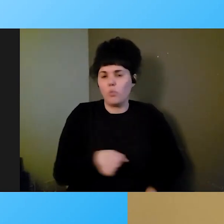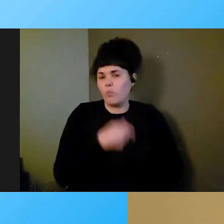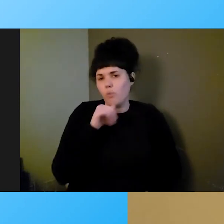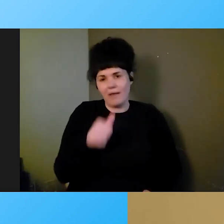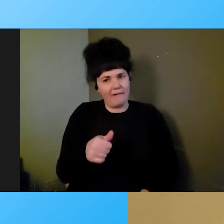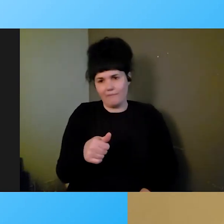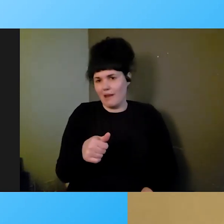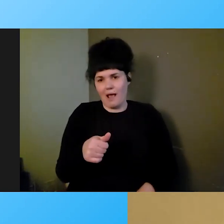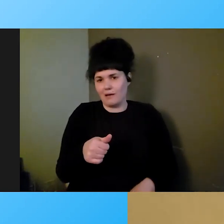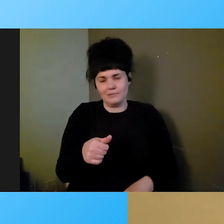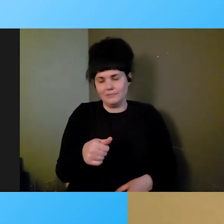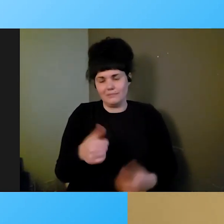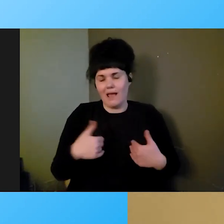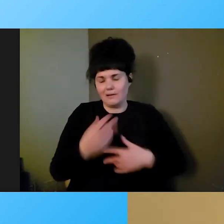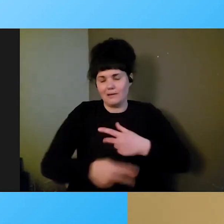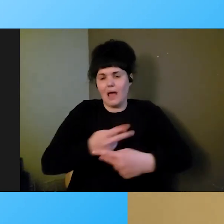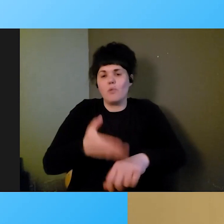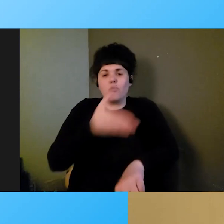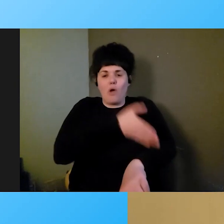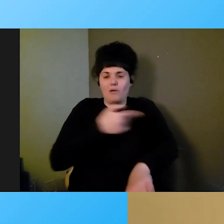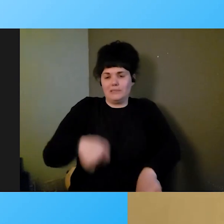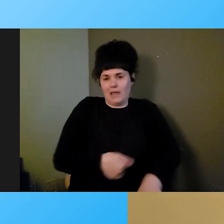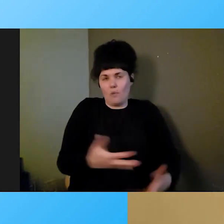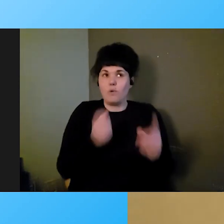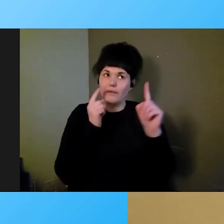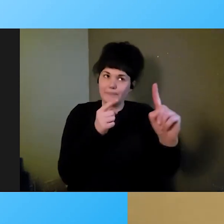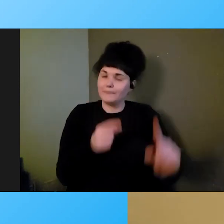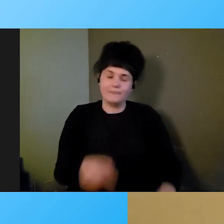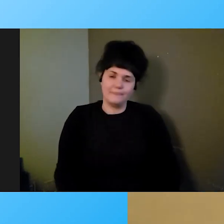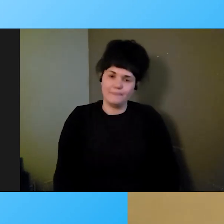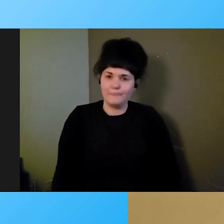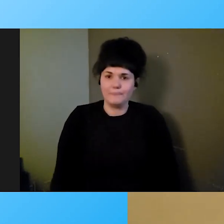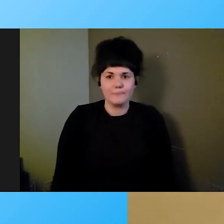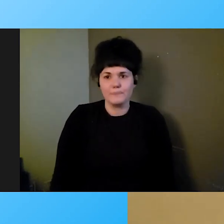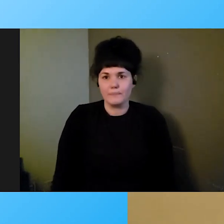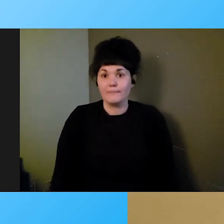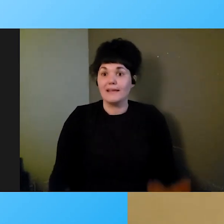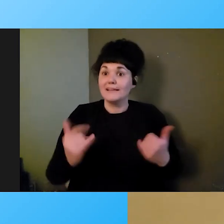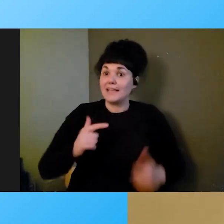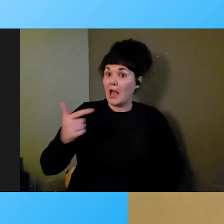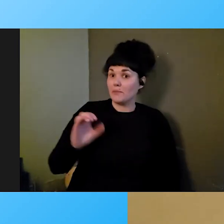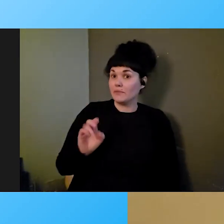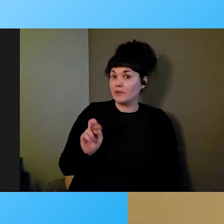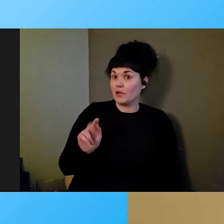that we need to make. I will turn it back to you Curtis and